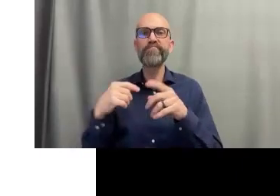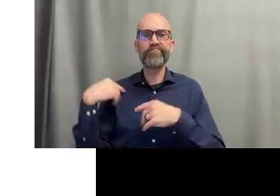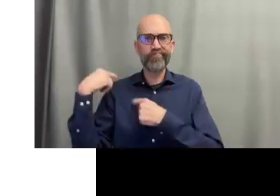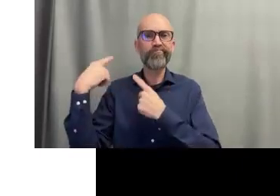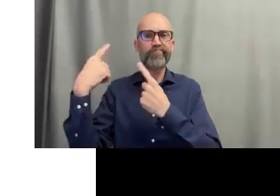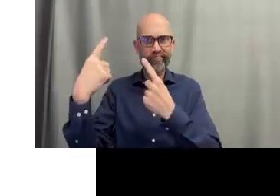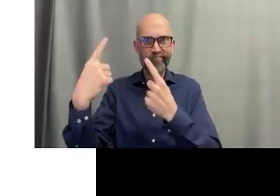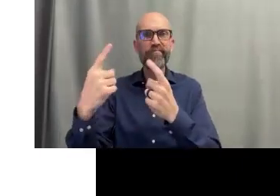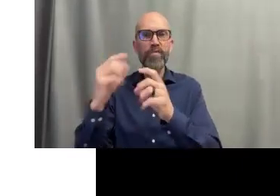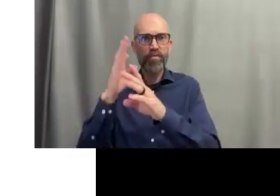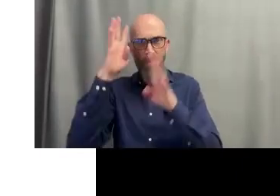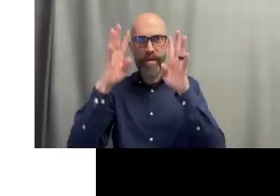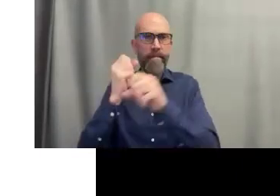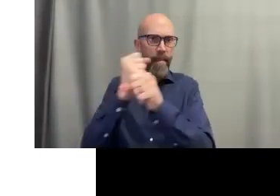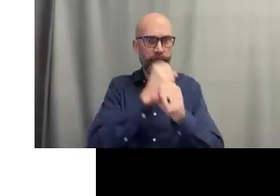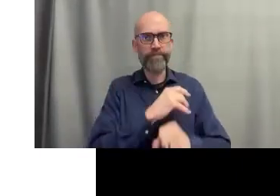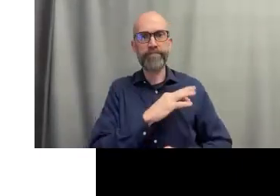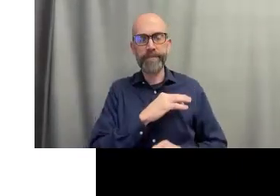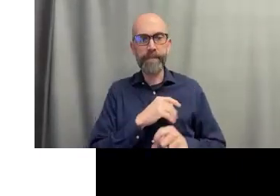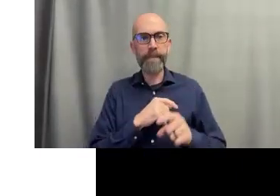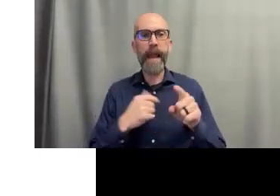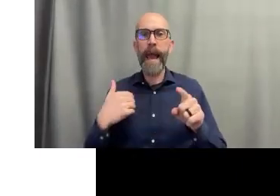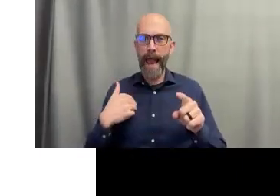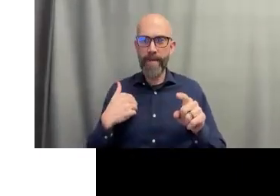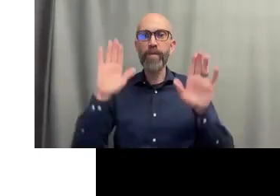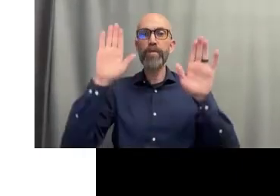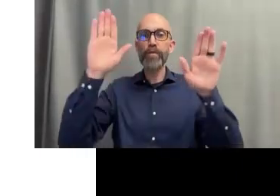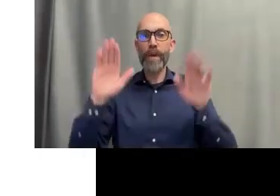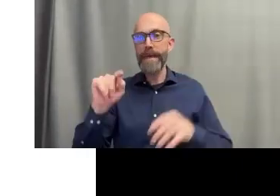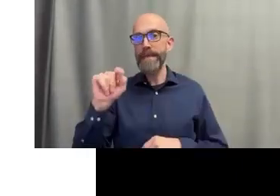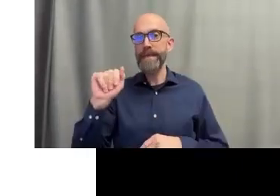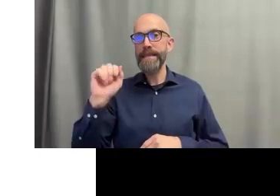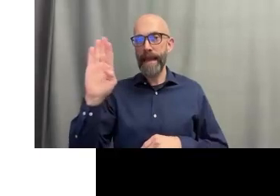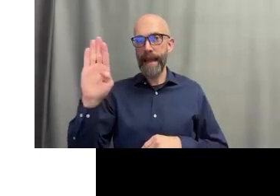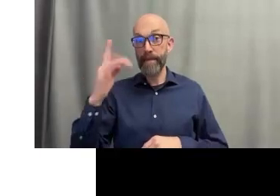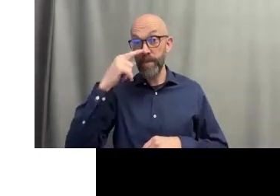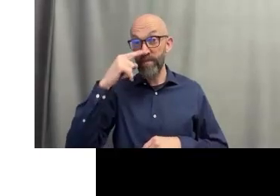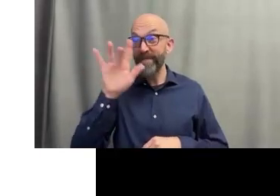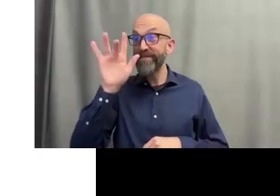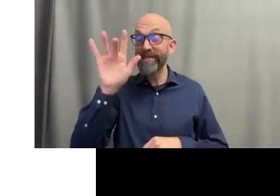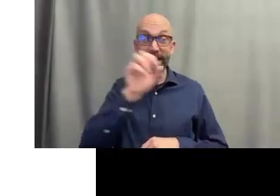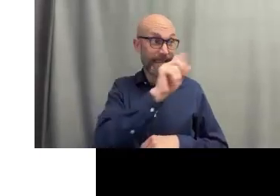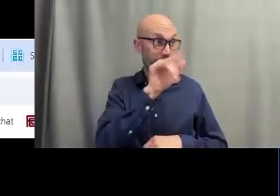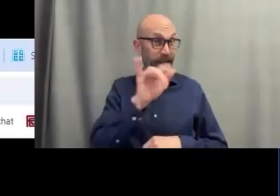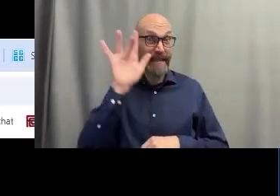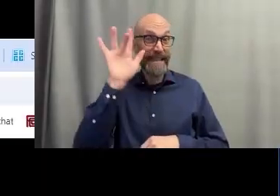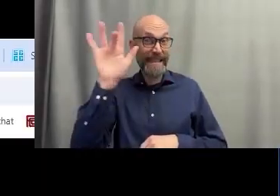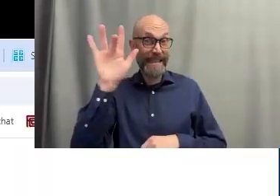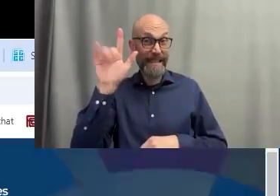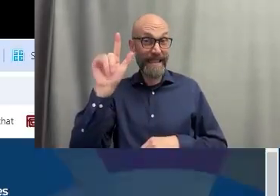There are a couple of great tabs, I don't know, Sally, if you can click on the link to get to the website.